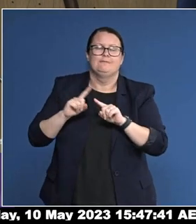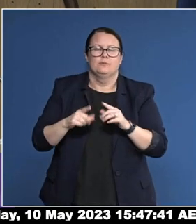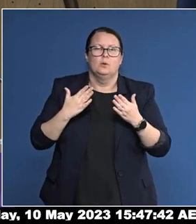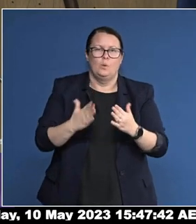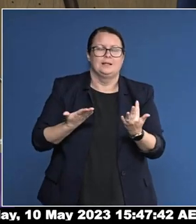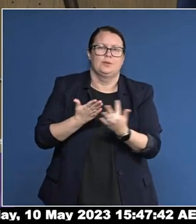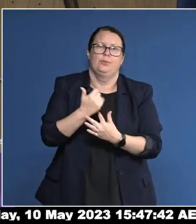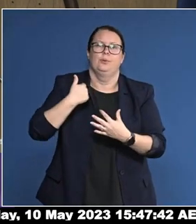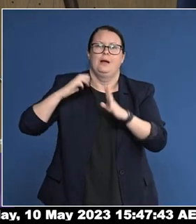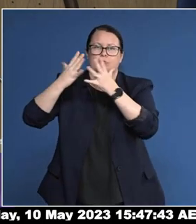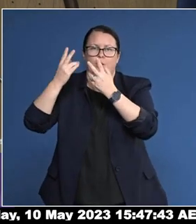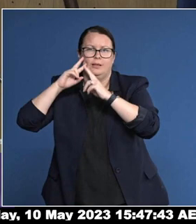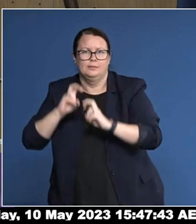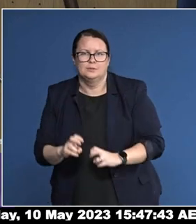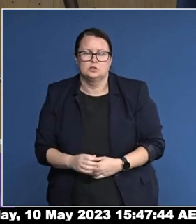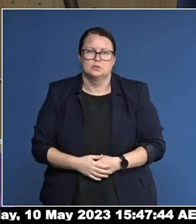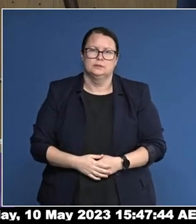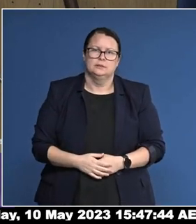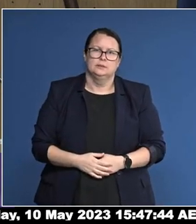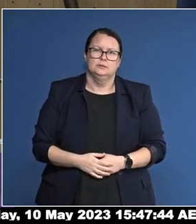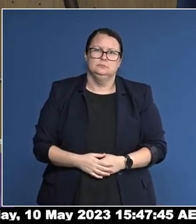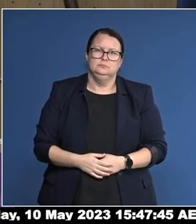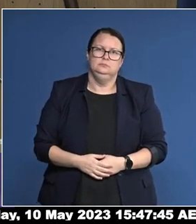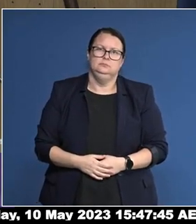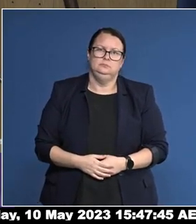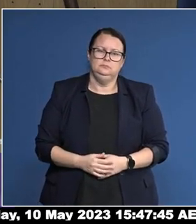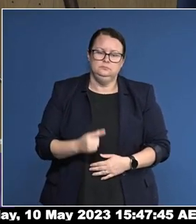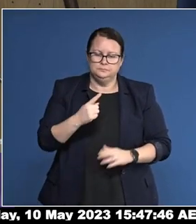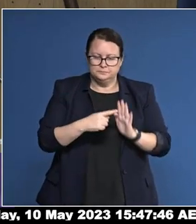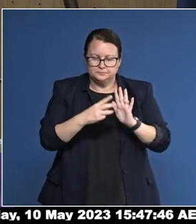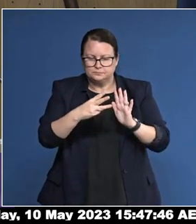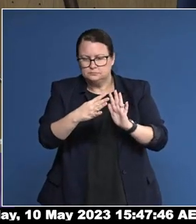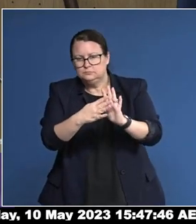In addition, over the next few months, the Royal Commission will hold its last lot of